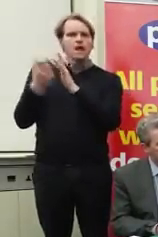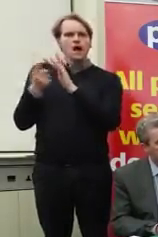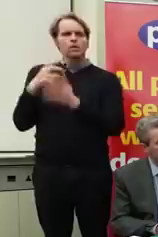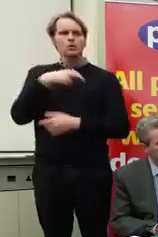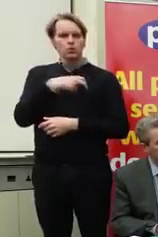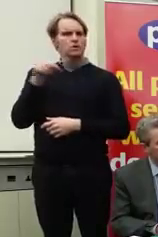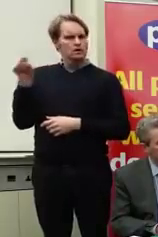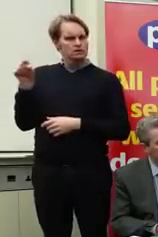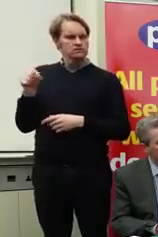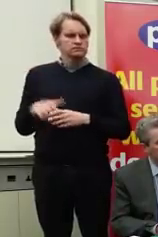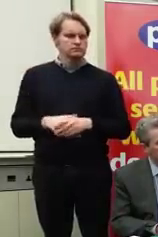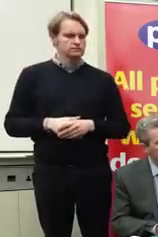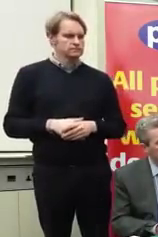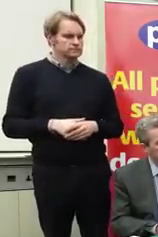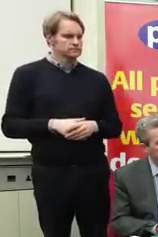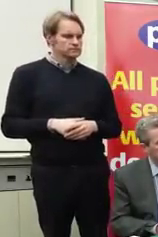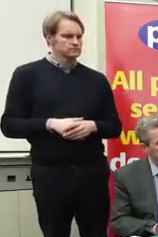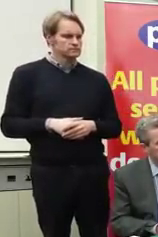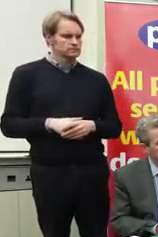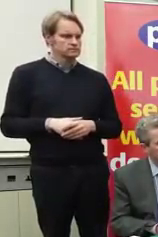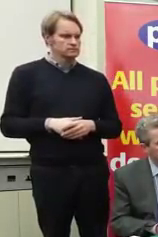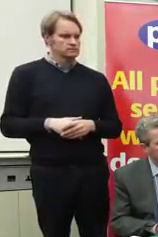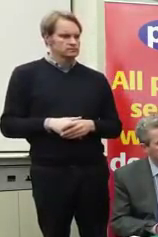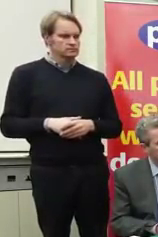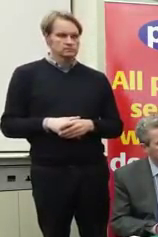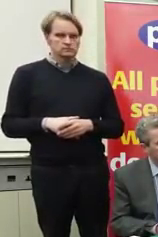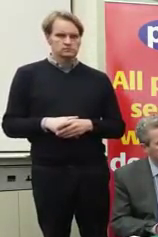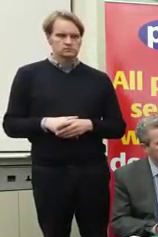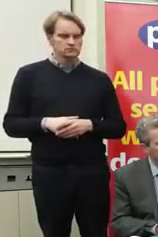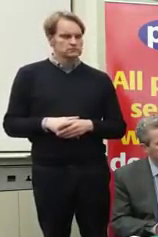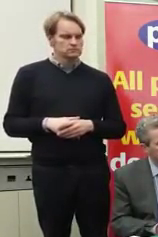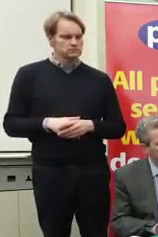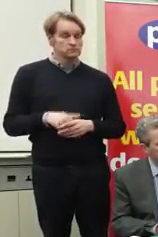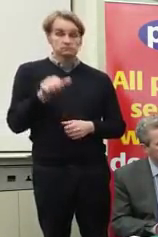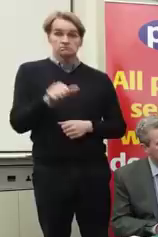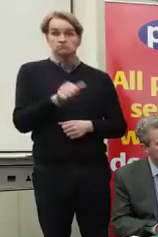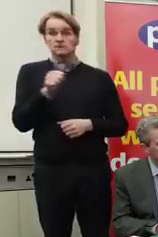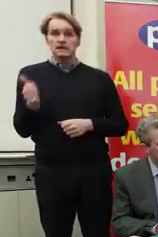moment. Before we move off onto maybe some questions about jobs and